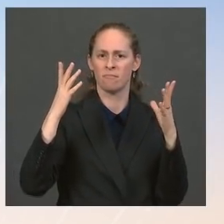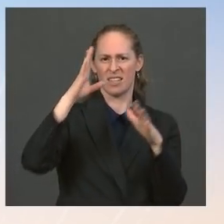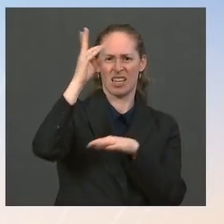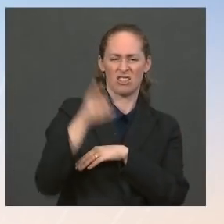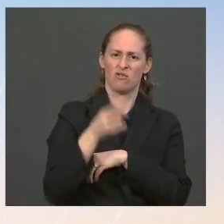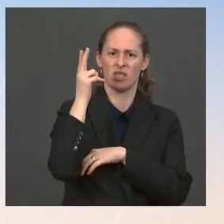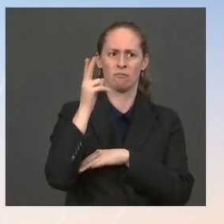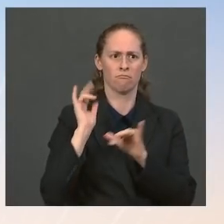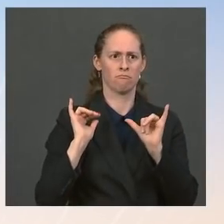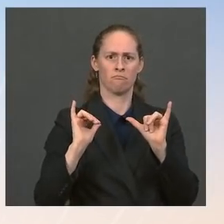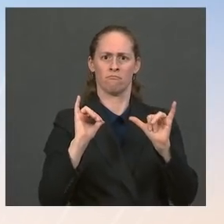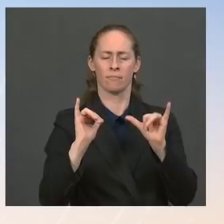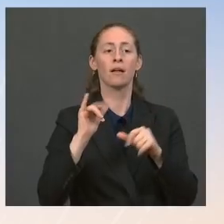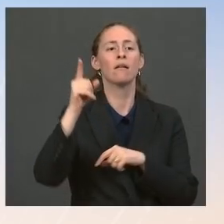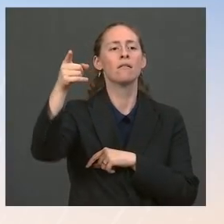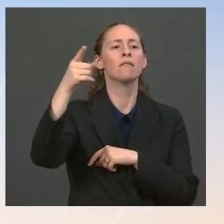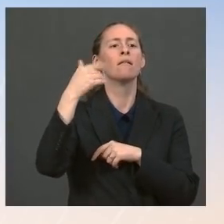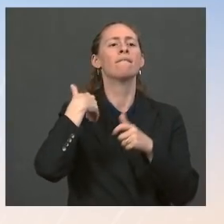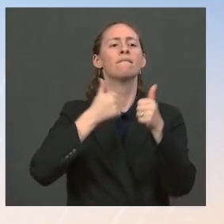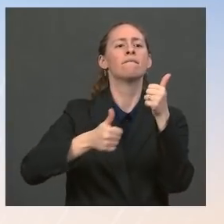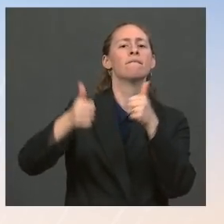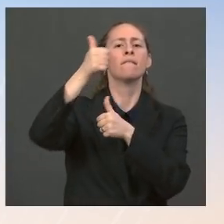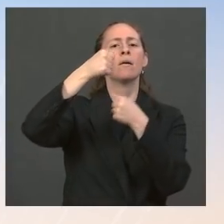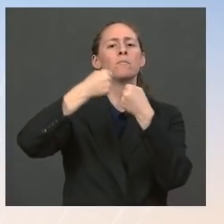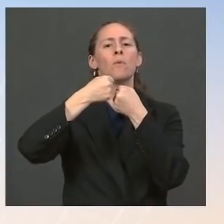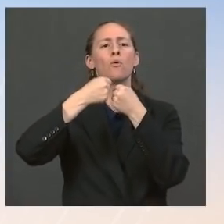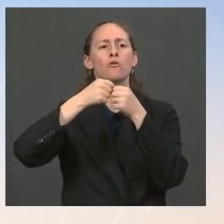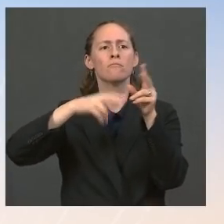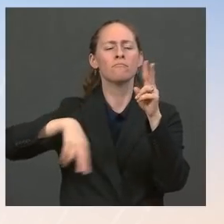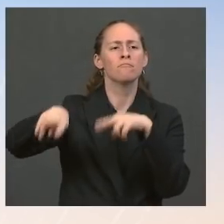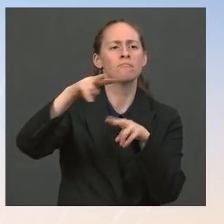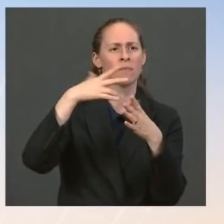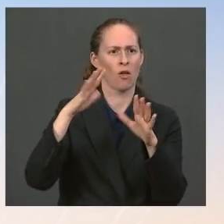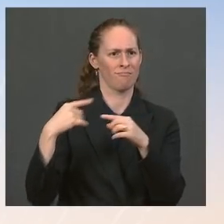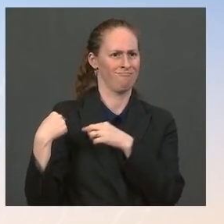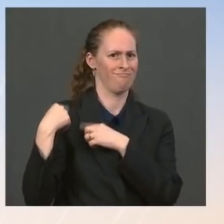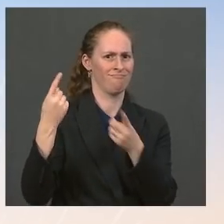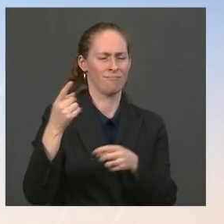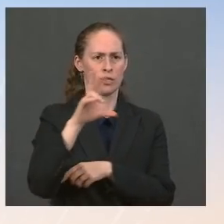Raul Ortiz, is, I think, a 30-year veteran and he has not seen that before.